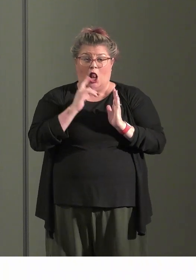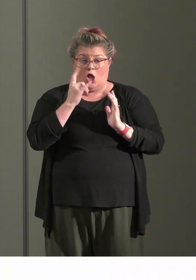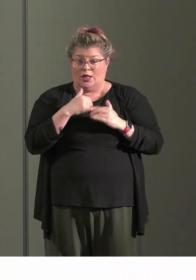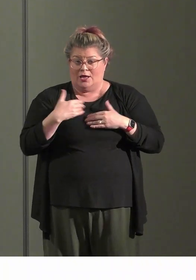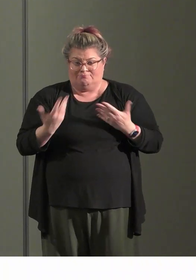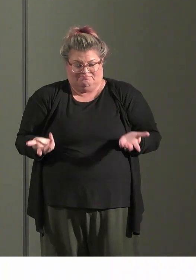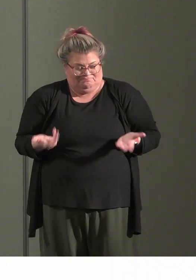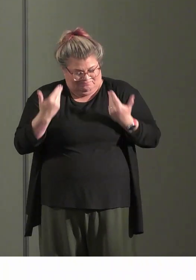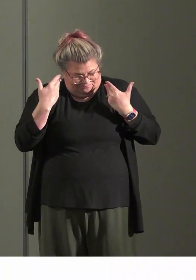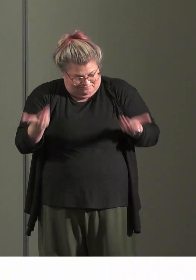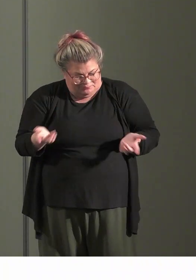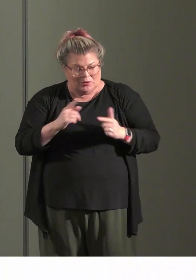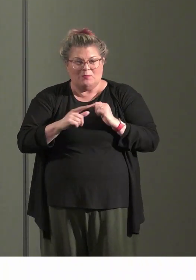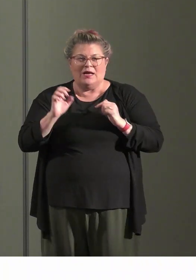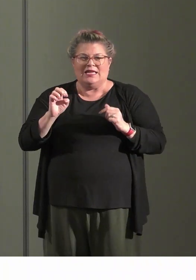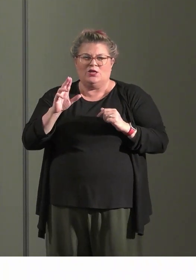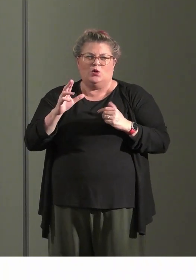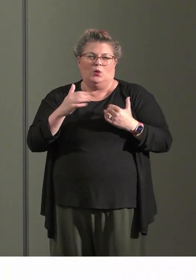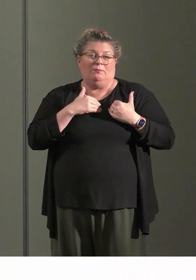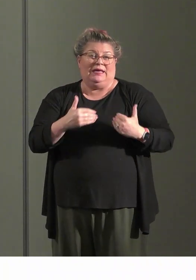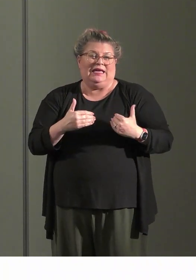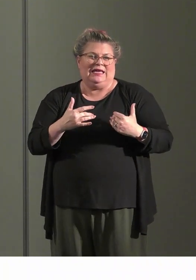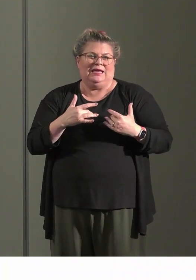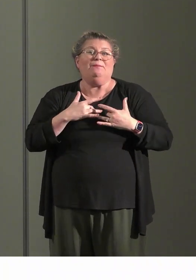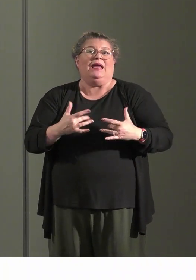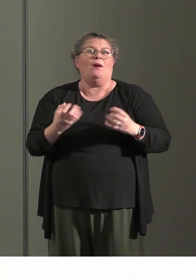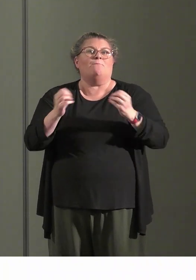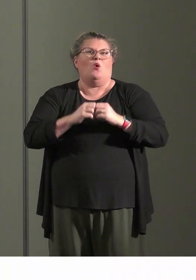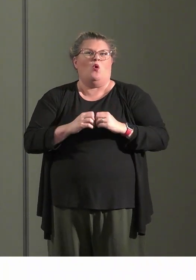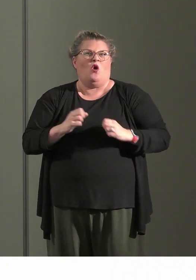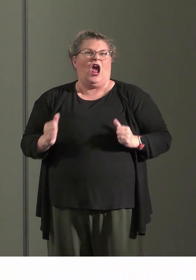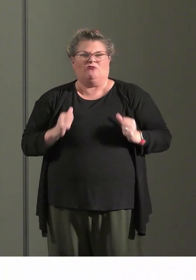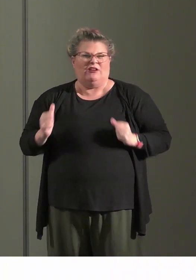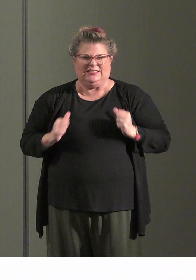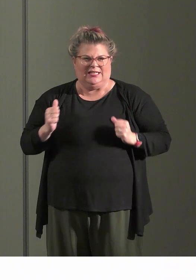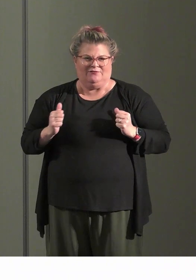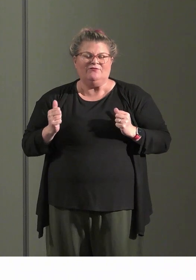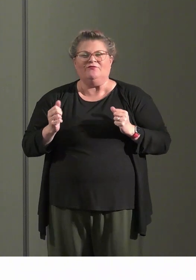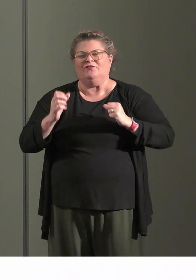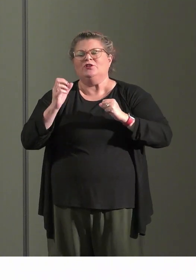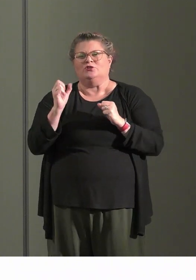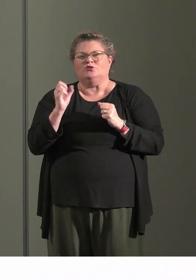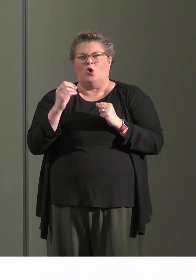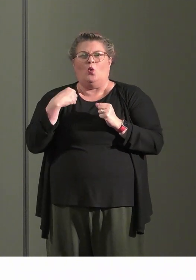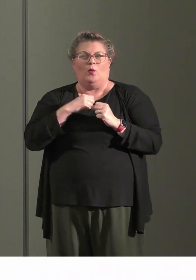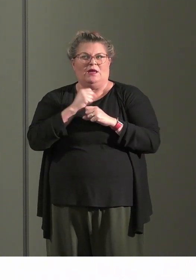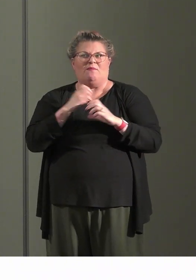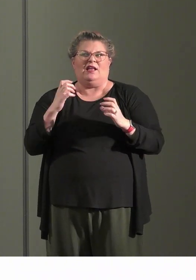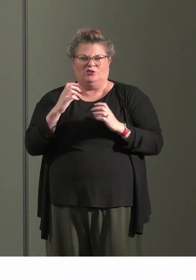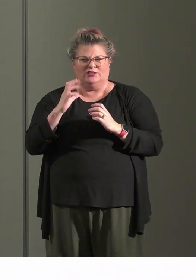European market is aggressive regulatory market. We imagine there is likely a reasonable amount